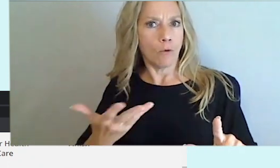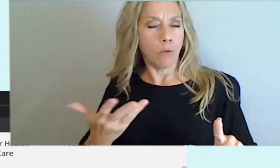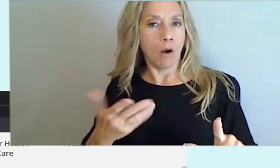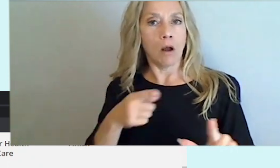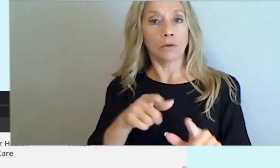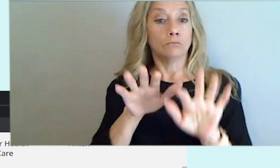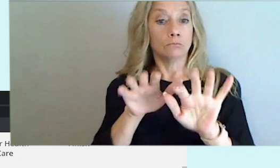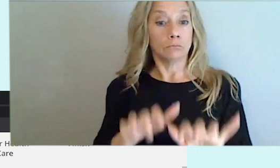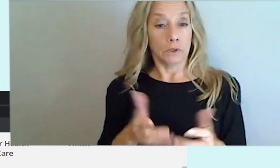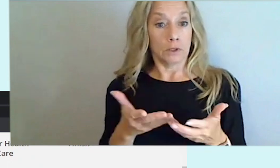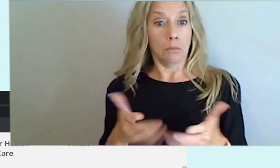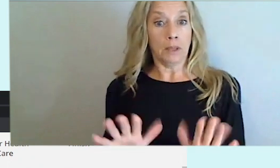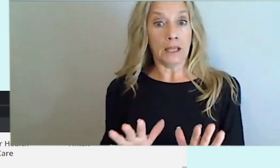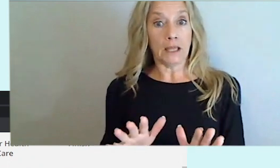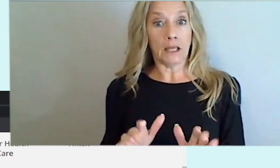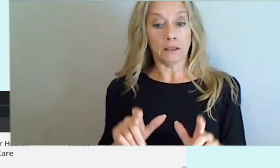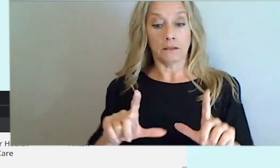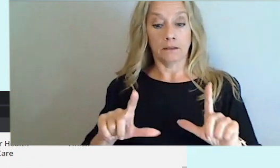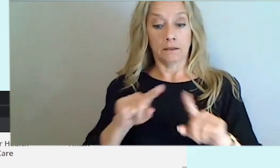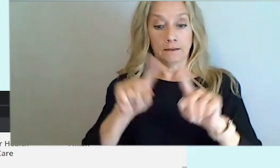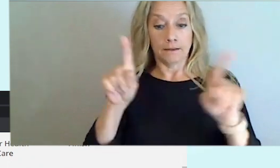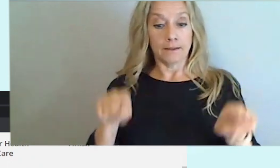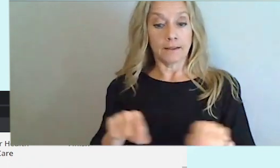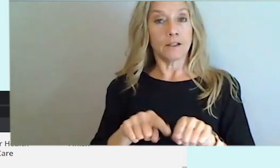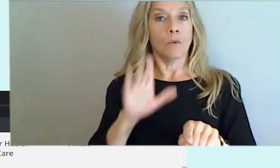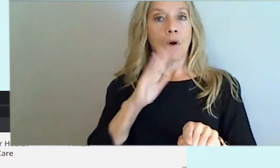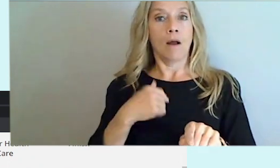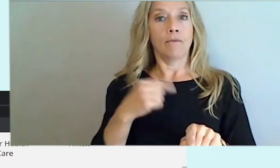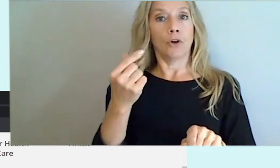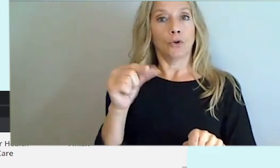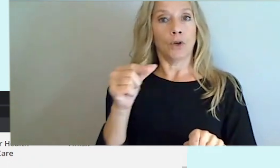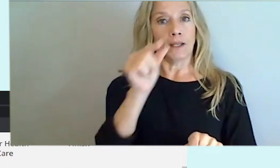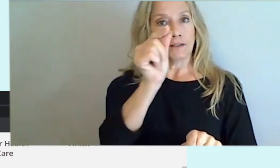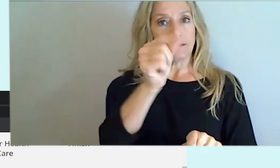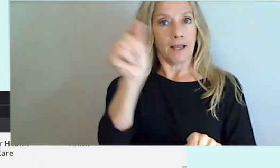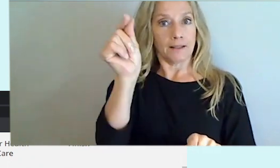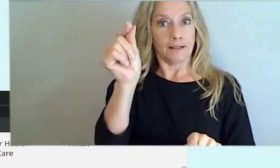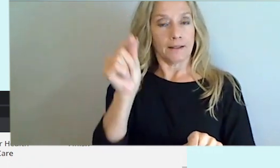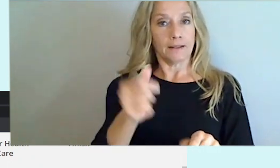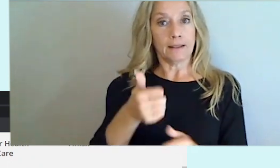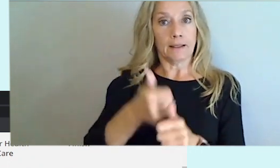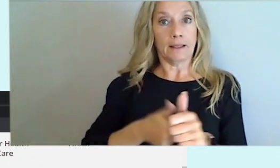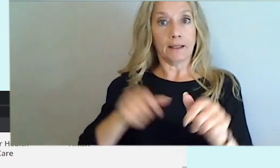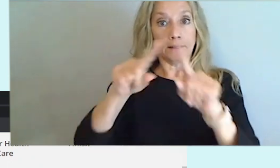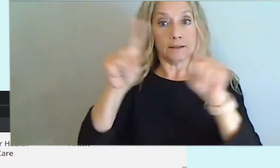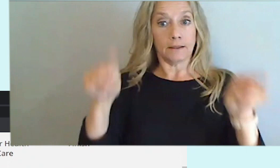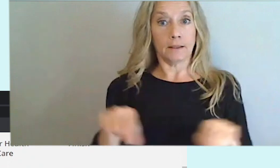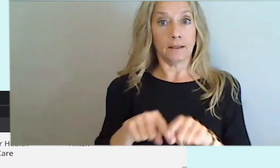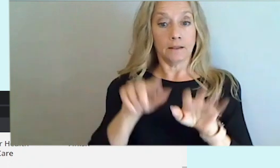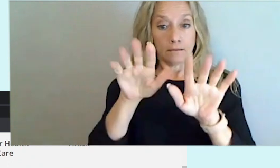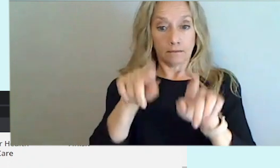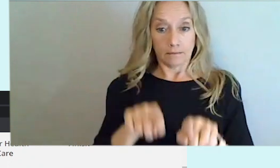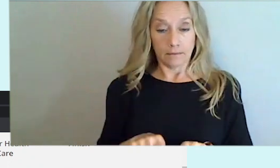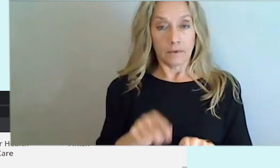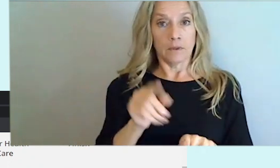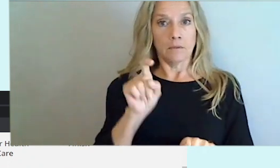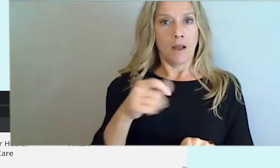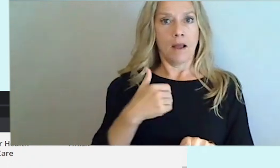will have a green checkmark. Each listing on a summary page must have a green checkmark before you can move forward with your renewal.